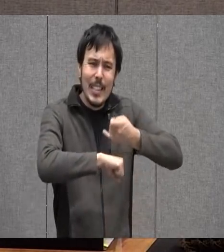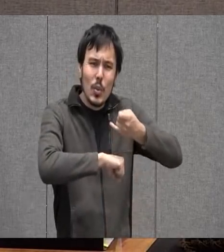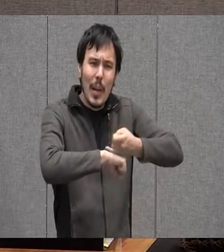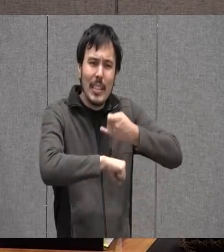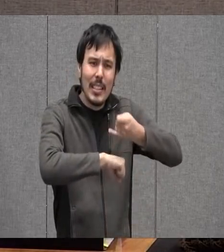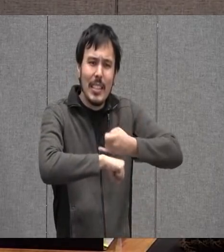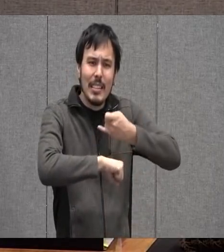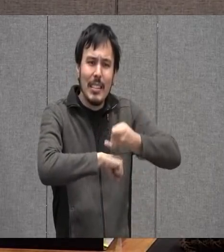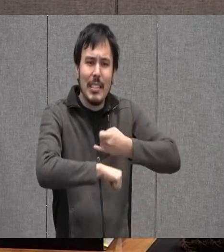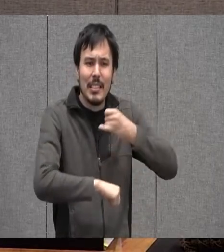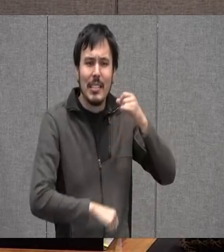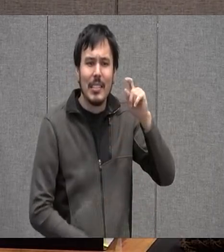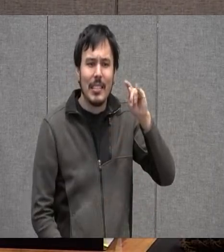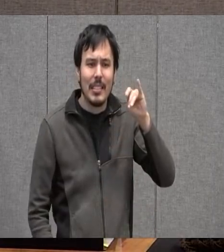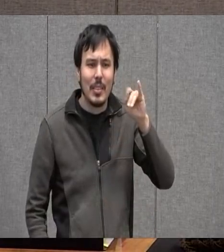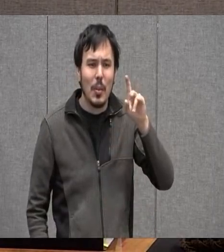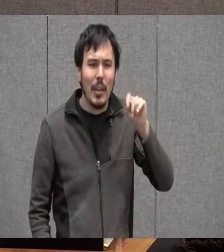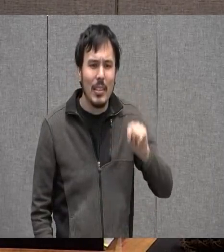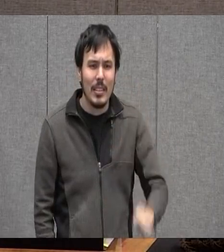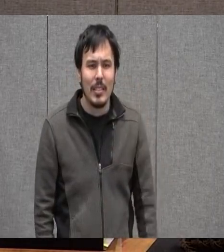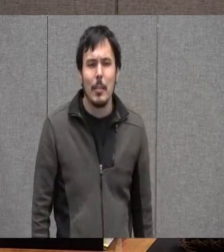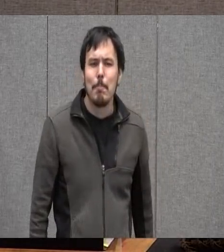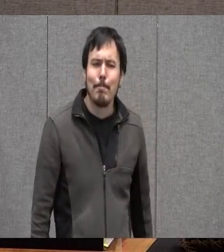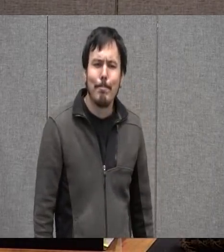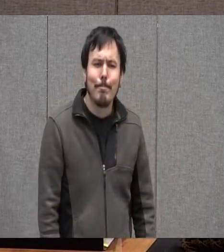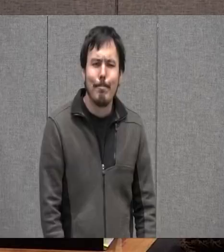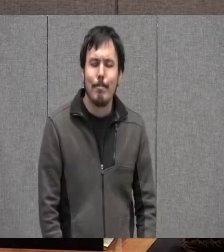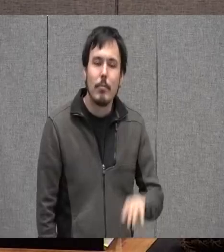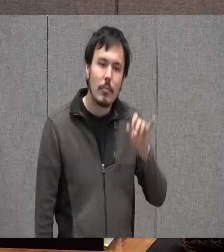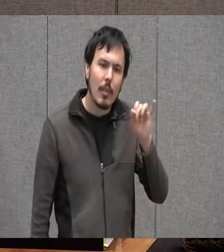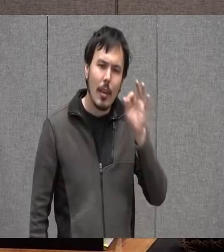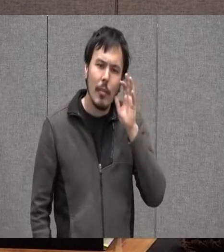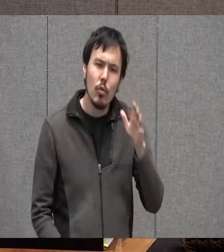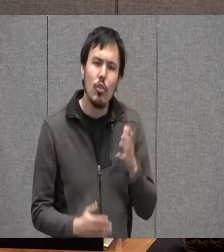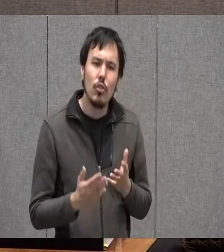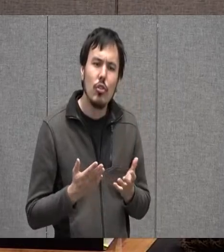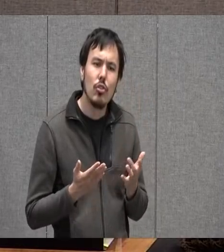Interest, so if we were going to earn interest on here,